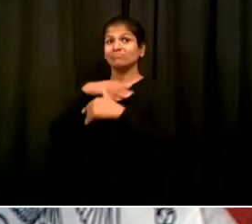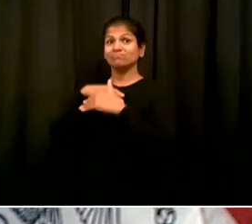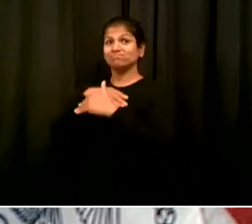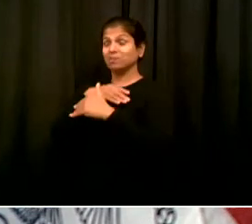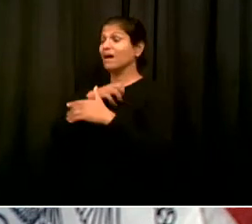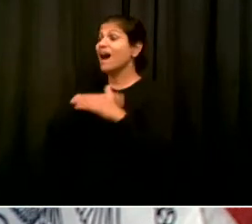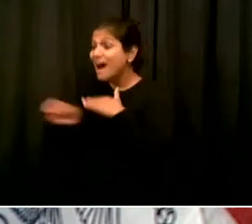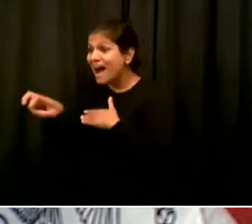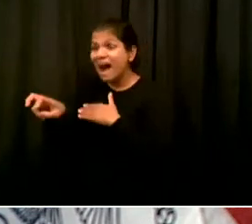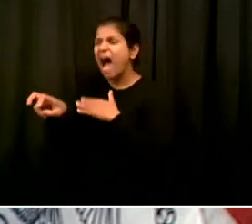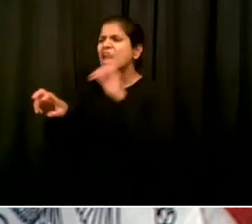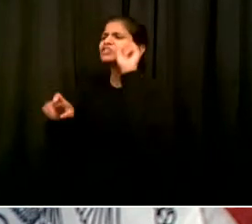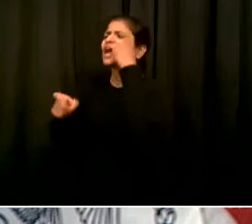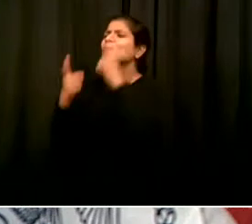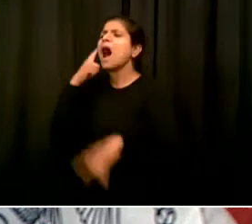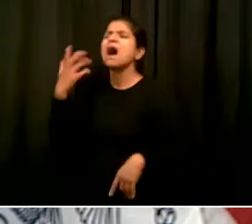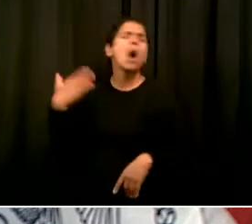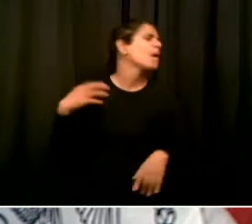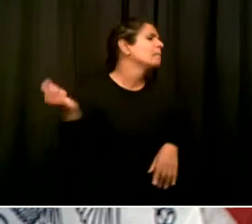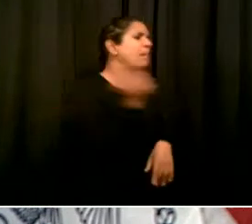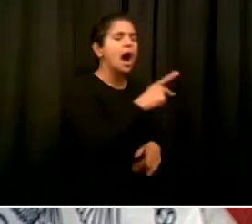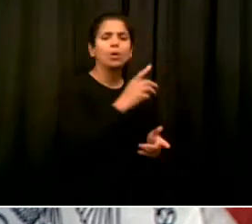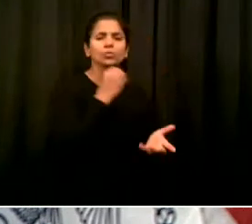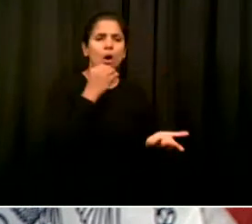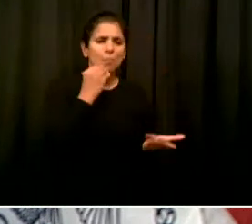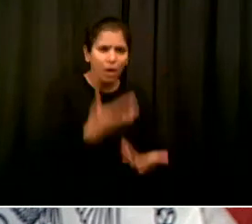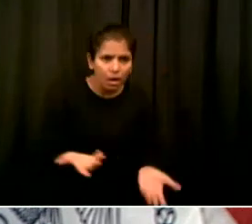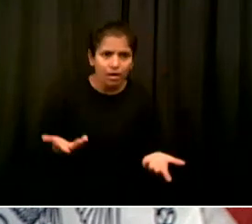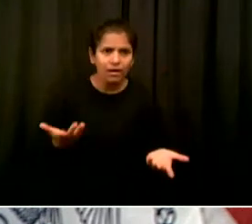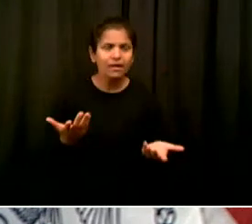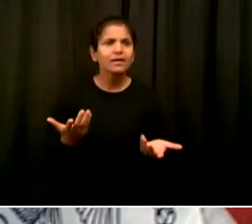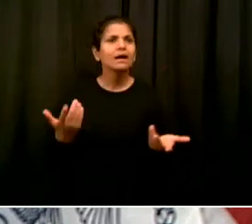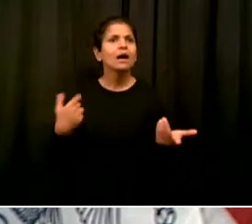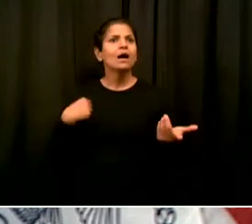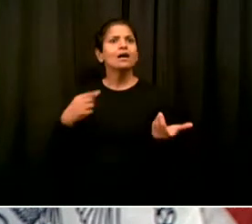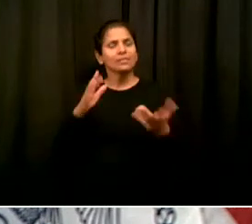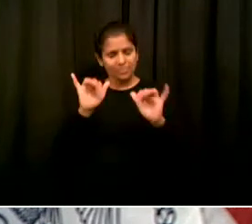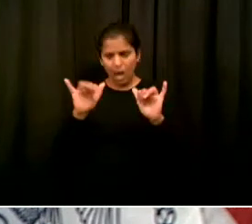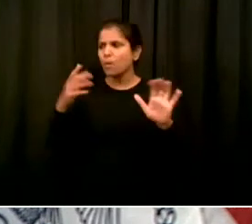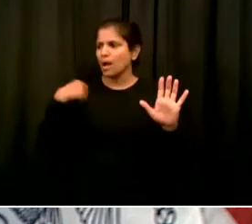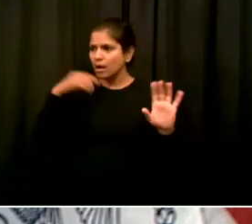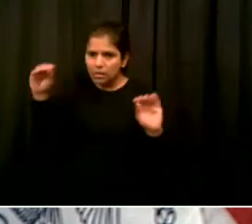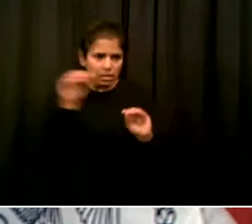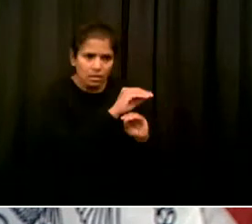IN SCHOOL SO WE CAN MOVE OFRWARD. GO AHEAD. OKAY.